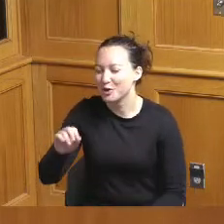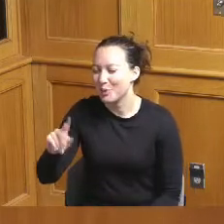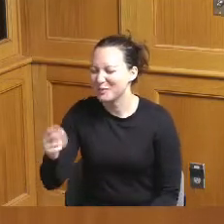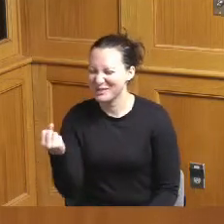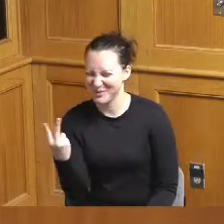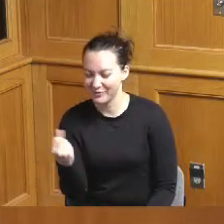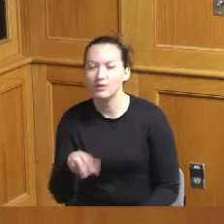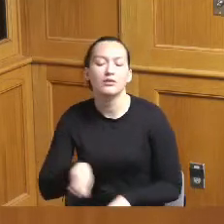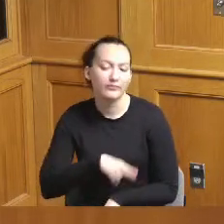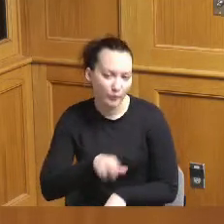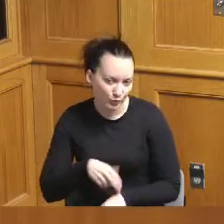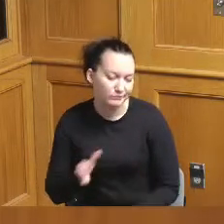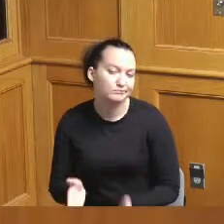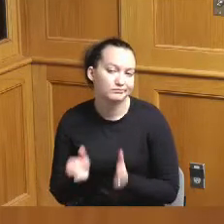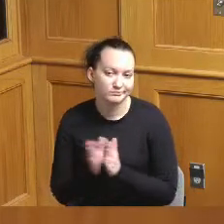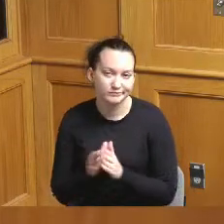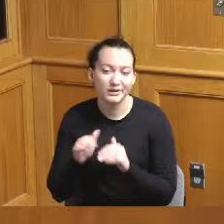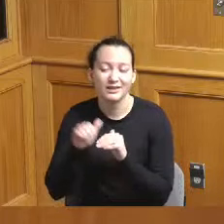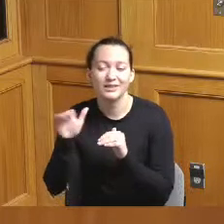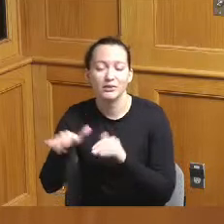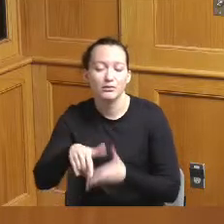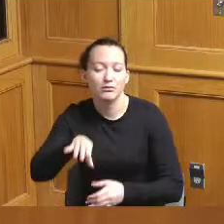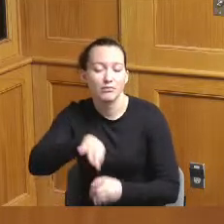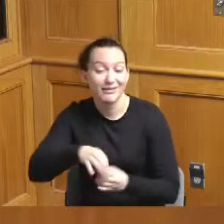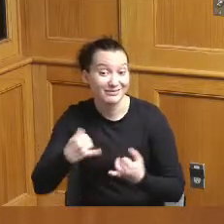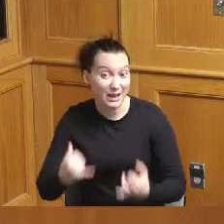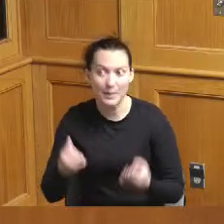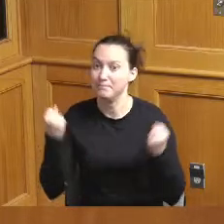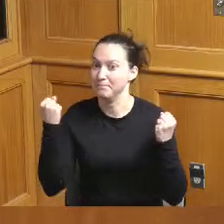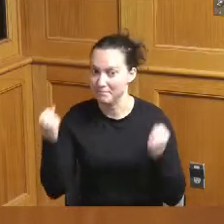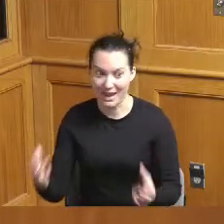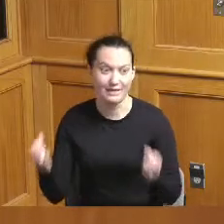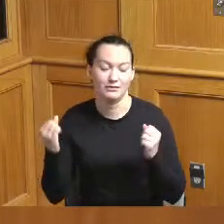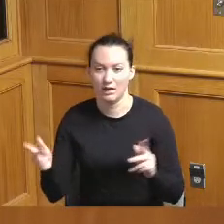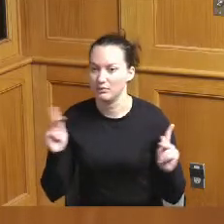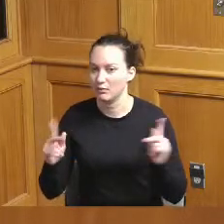course you can request your absentee ballot now and many many residents of Hamilton County have